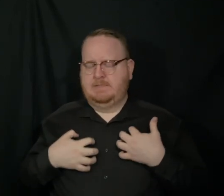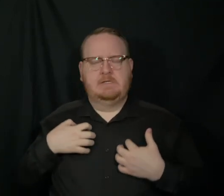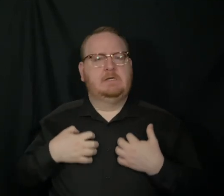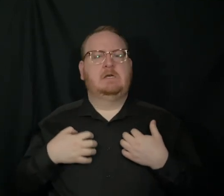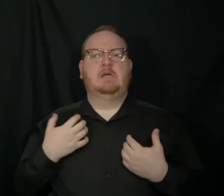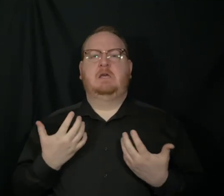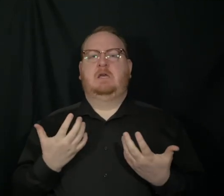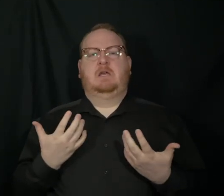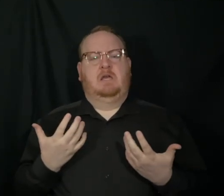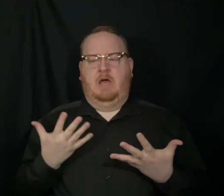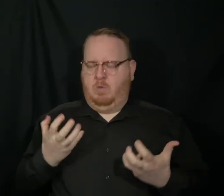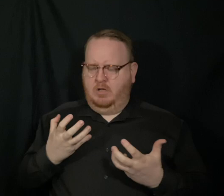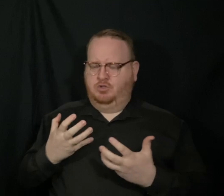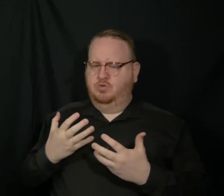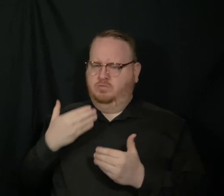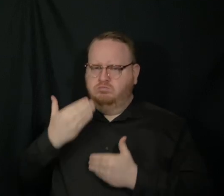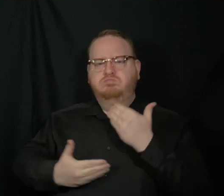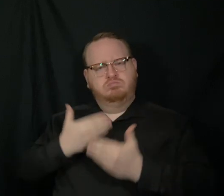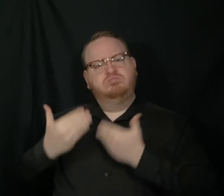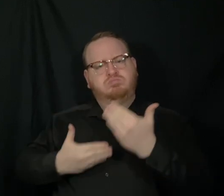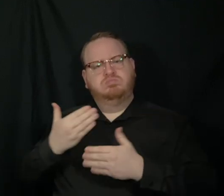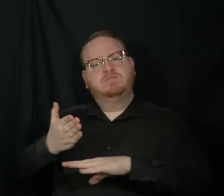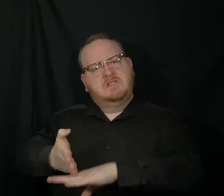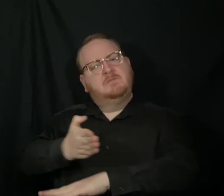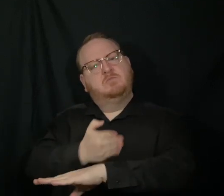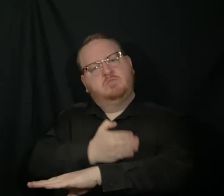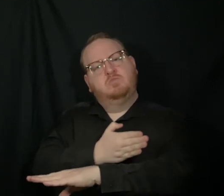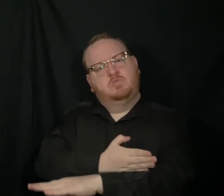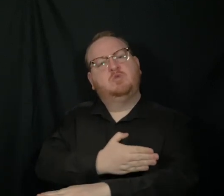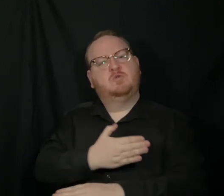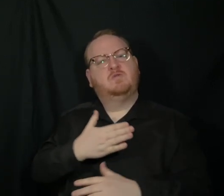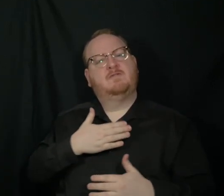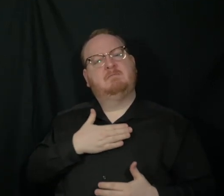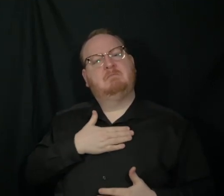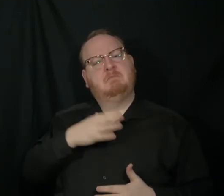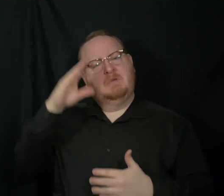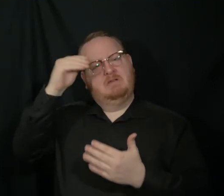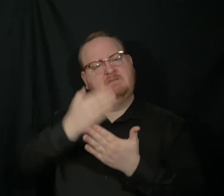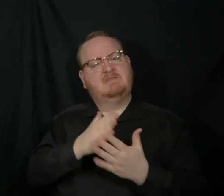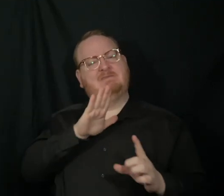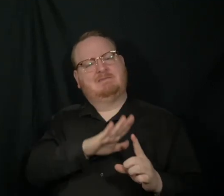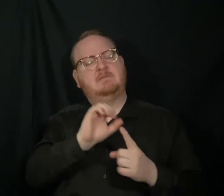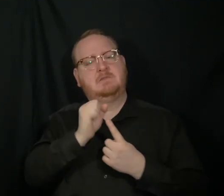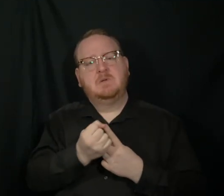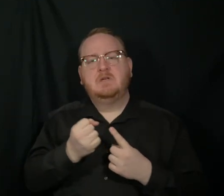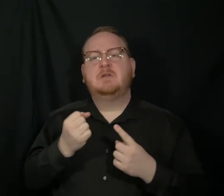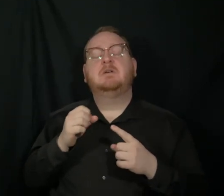things done without ruffling feathers too much. I wasn't